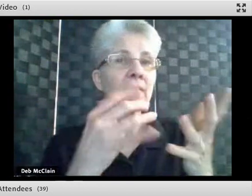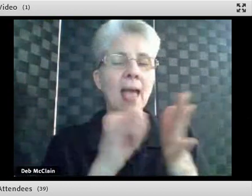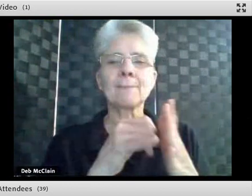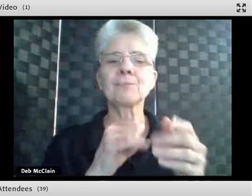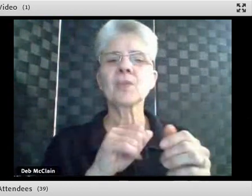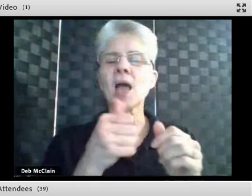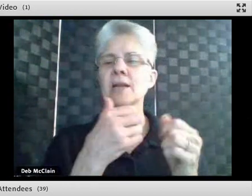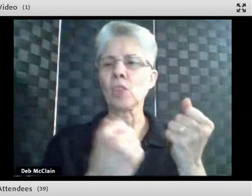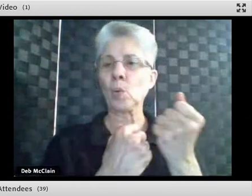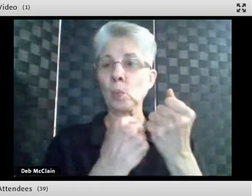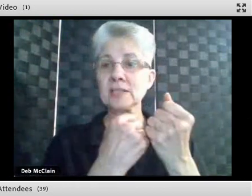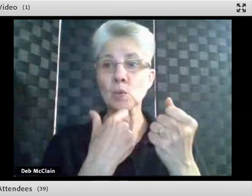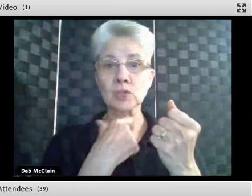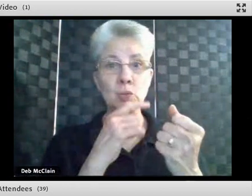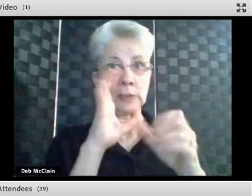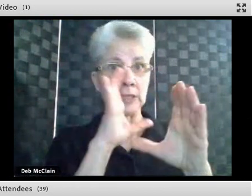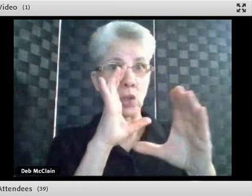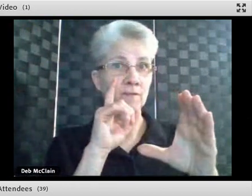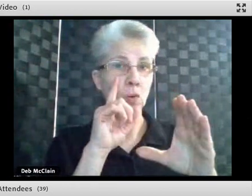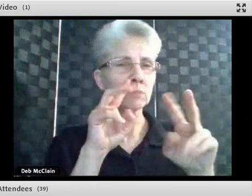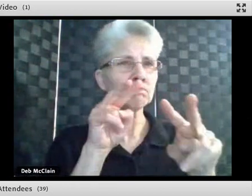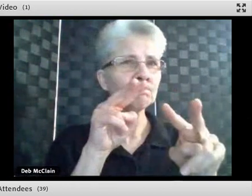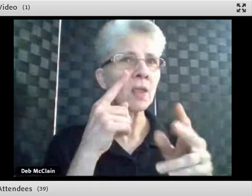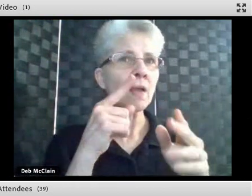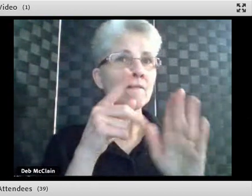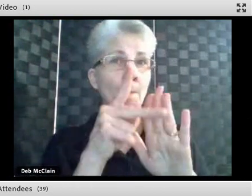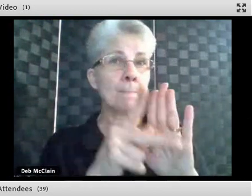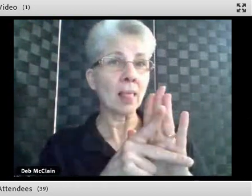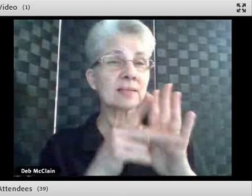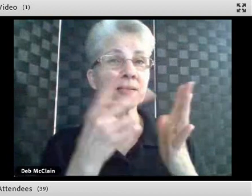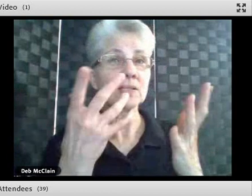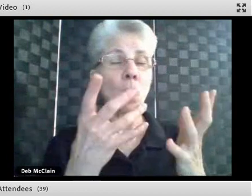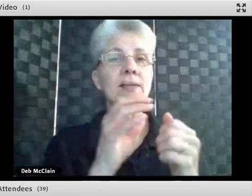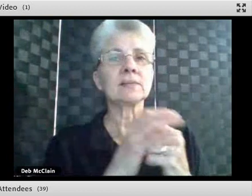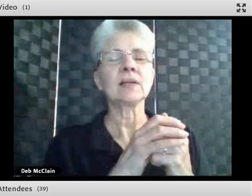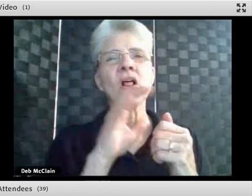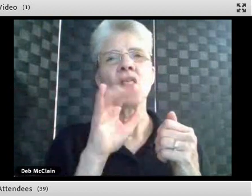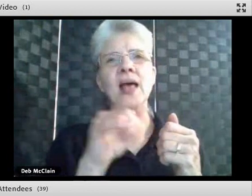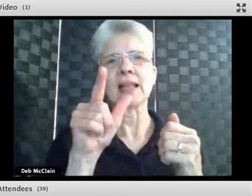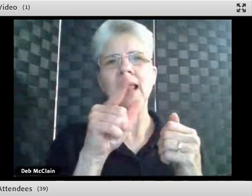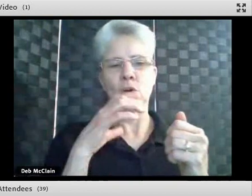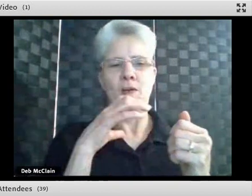Another resource that you could look to for examples of policies is Library of Congress